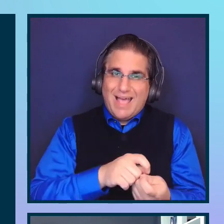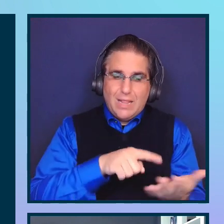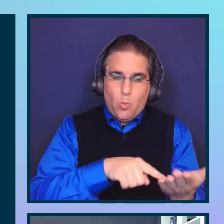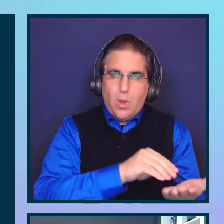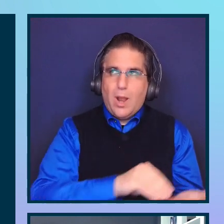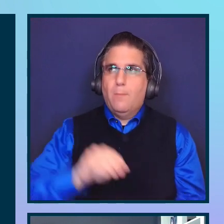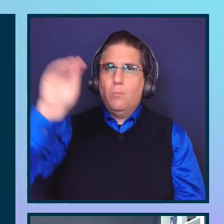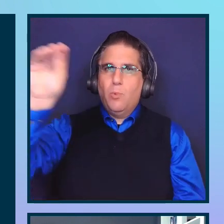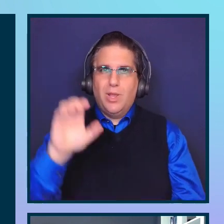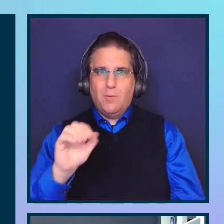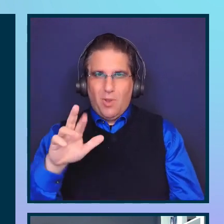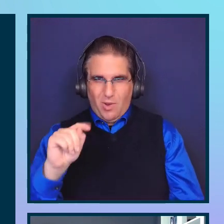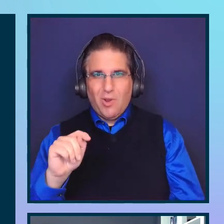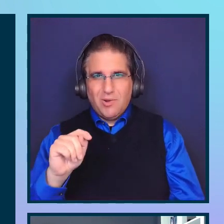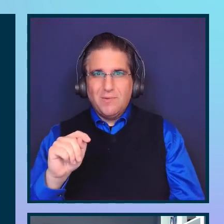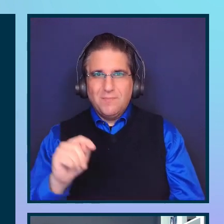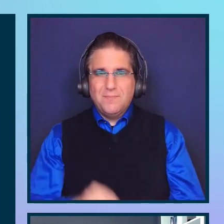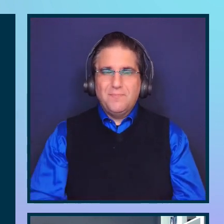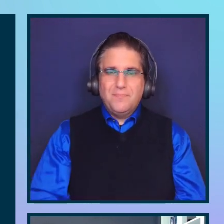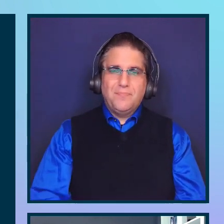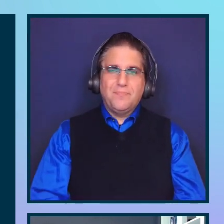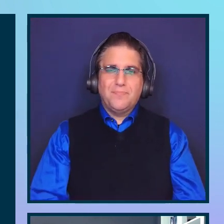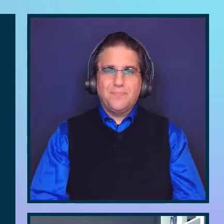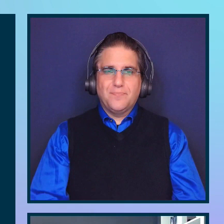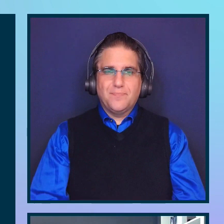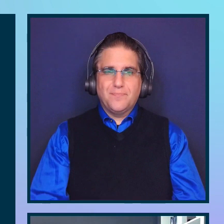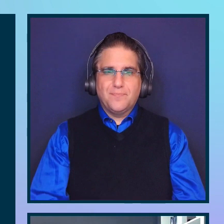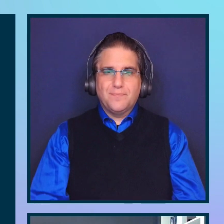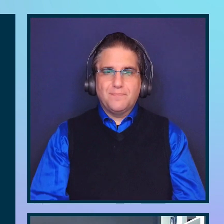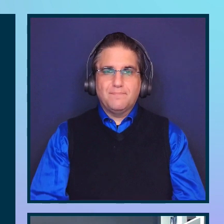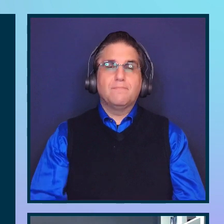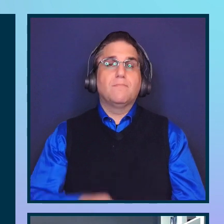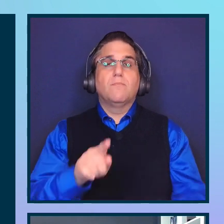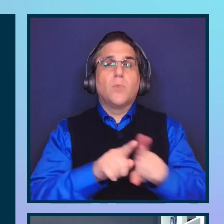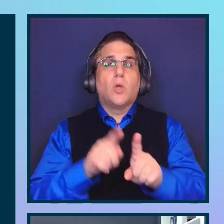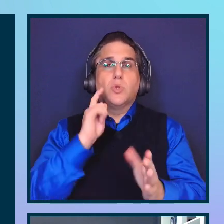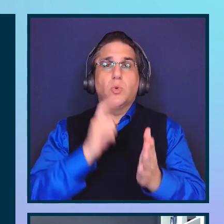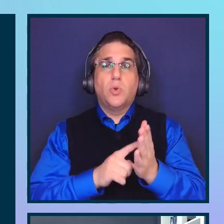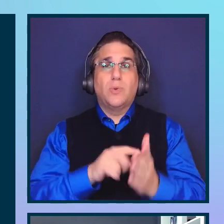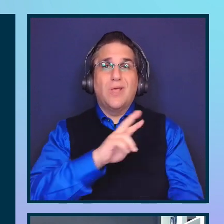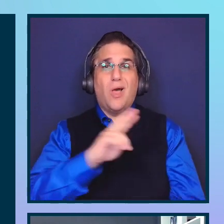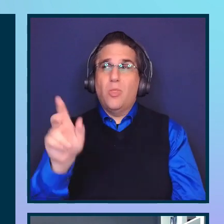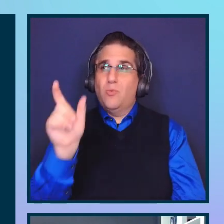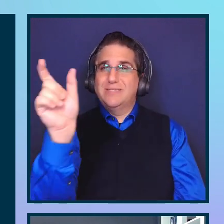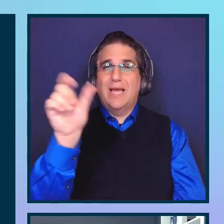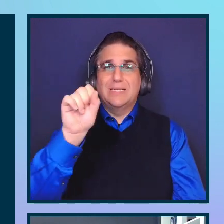The thing happened here, the See All link, See All, Read More,